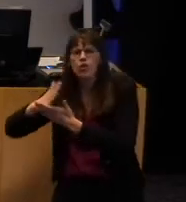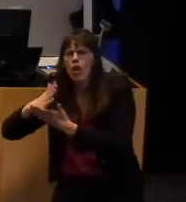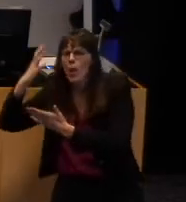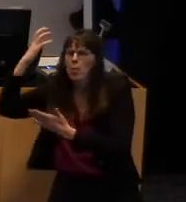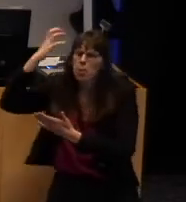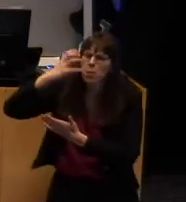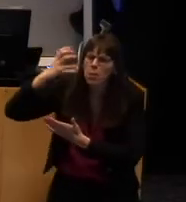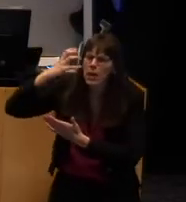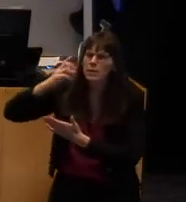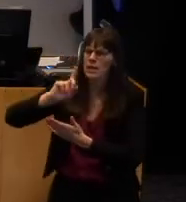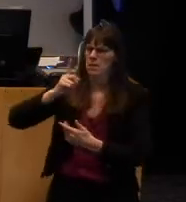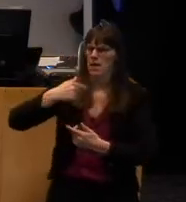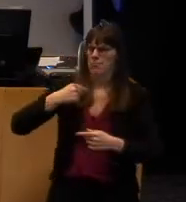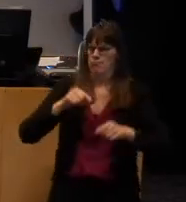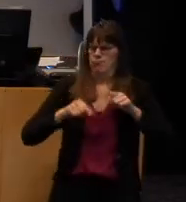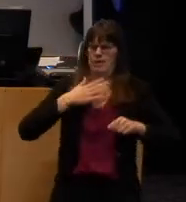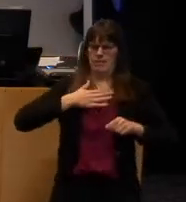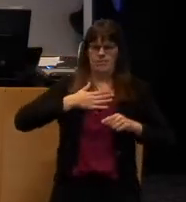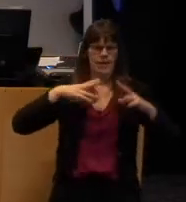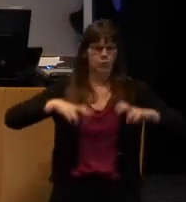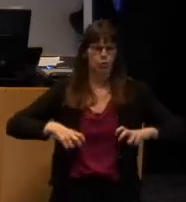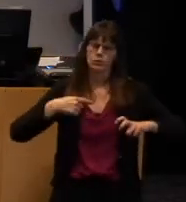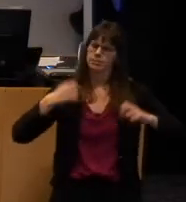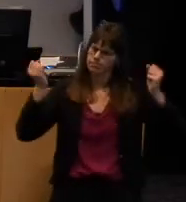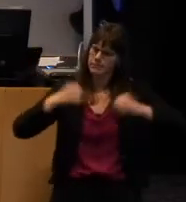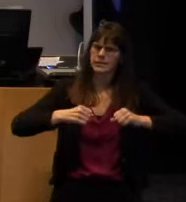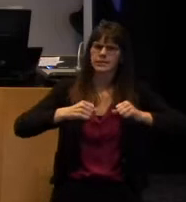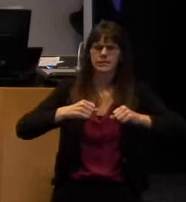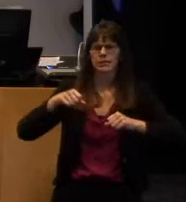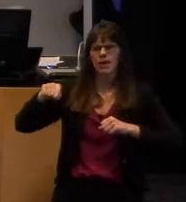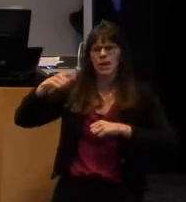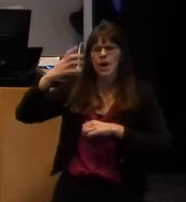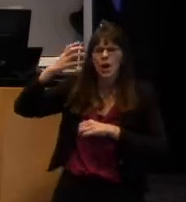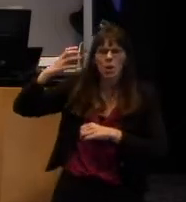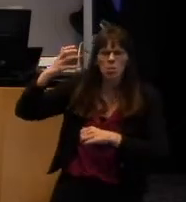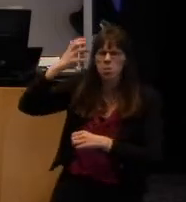However, in this study, I chose to problematize the notion of problem.